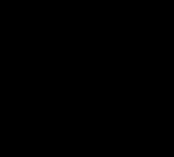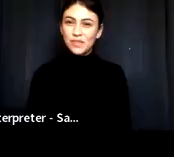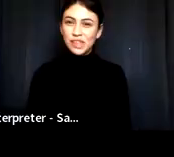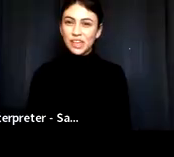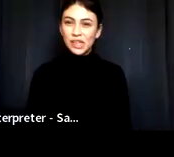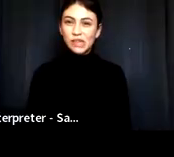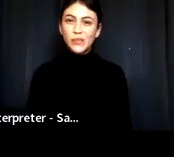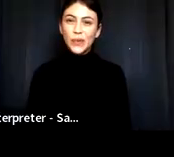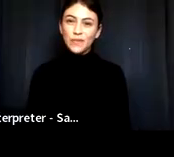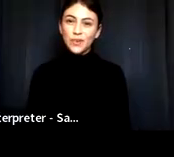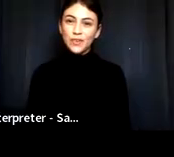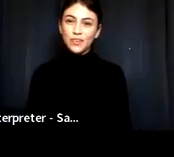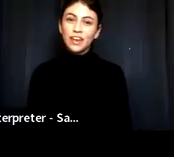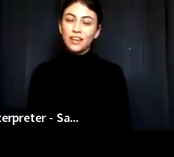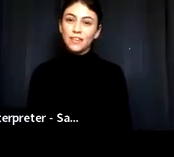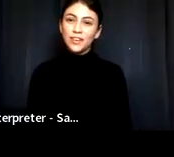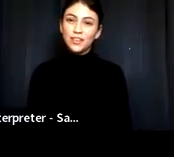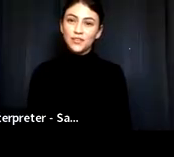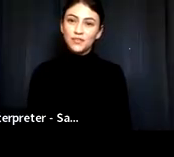Hello! My name is Alexis. Bravo Carvillo!